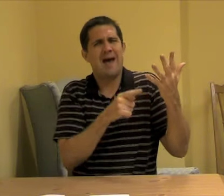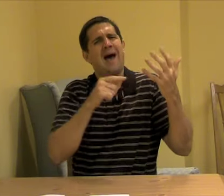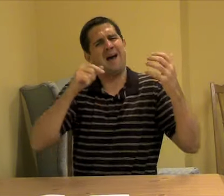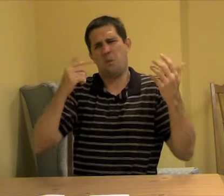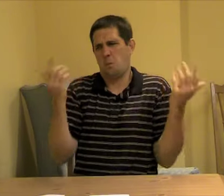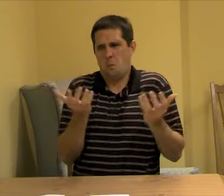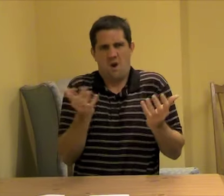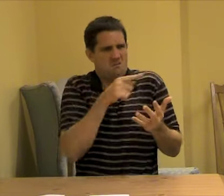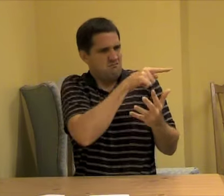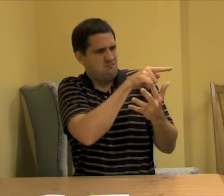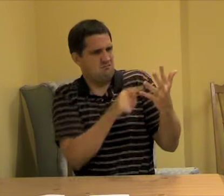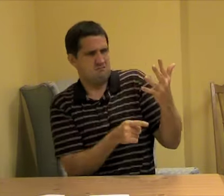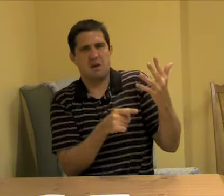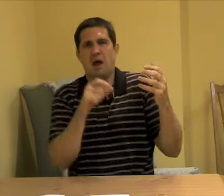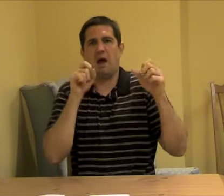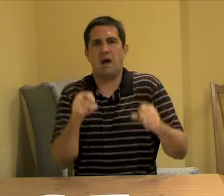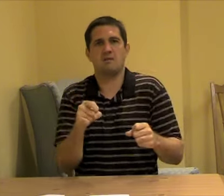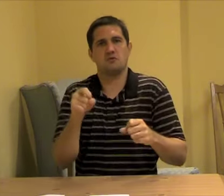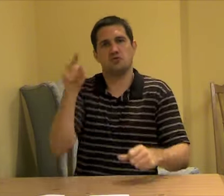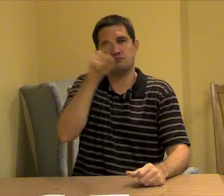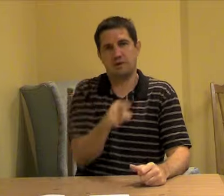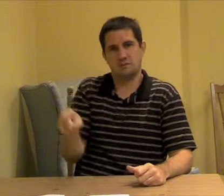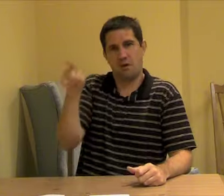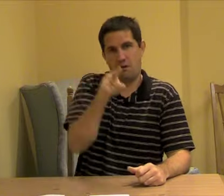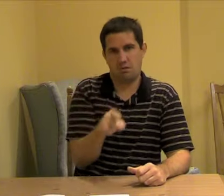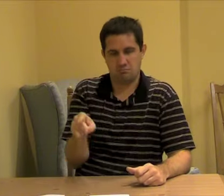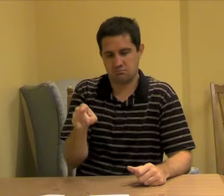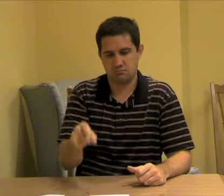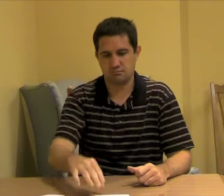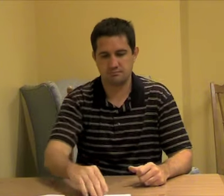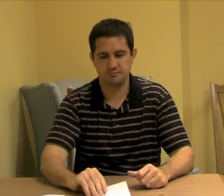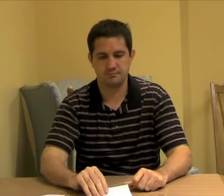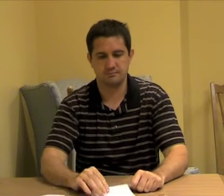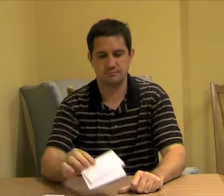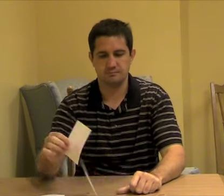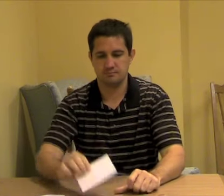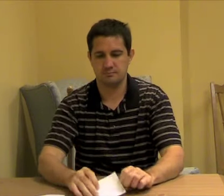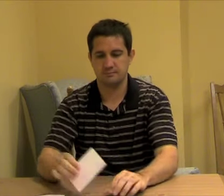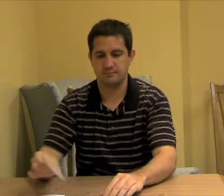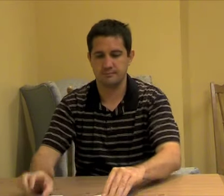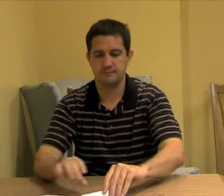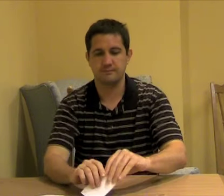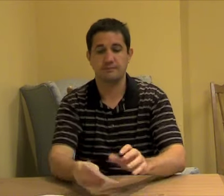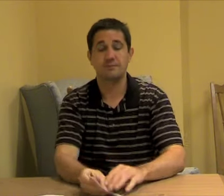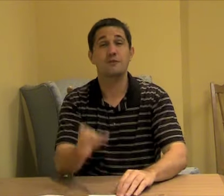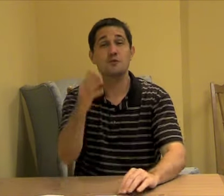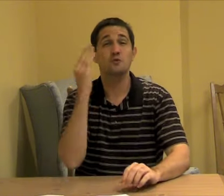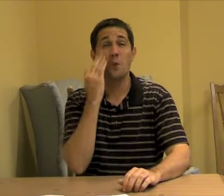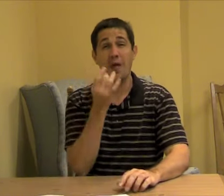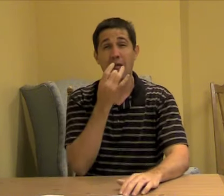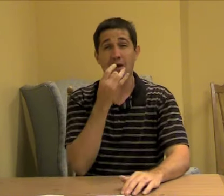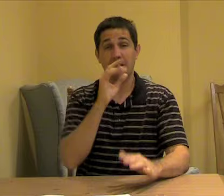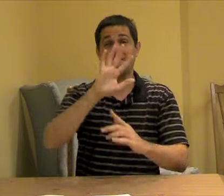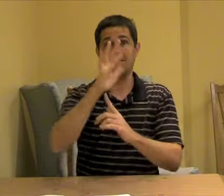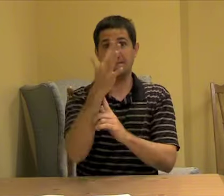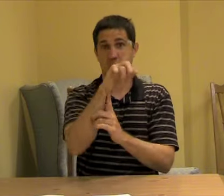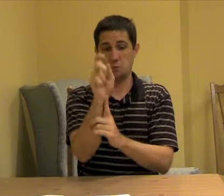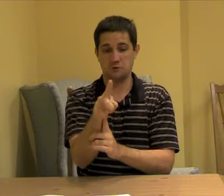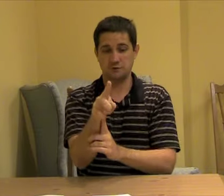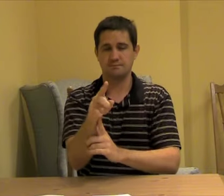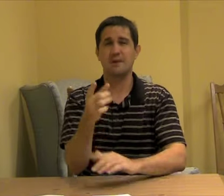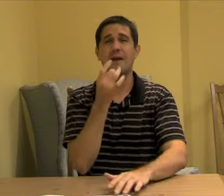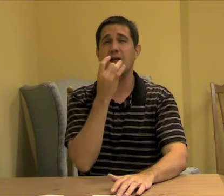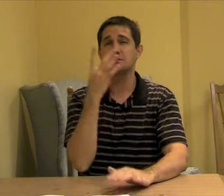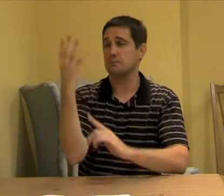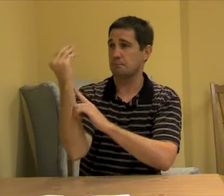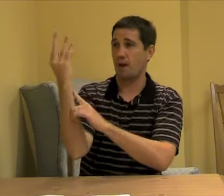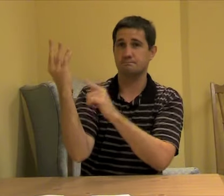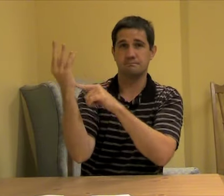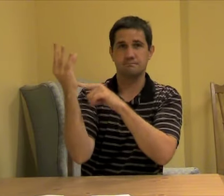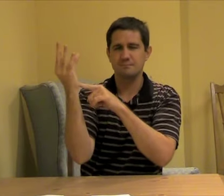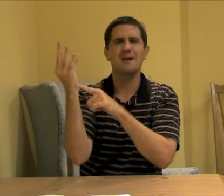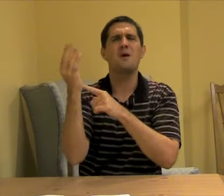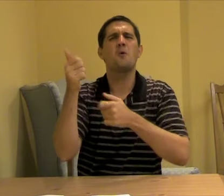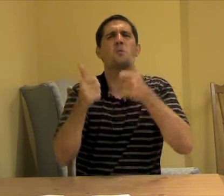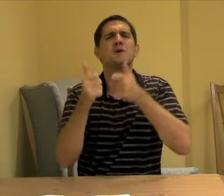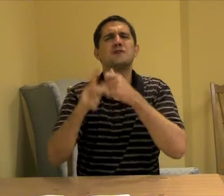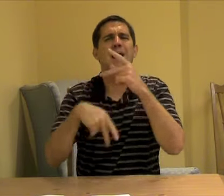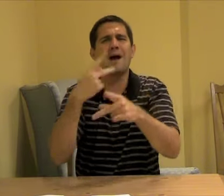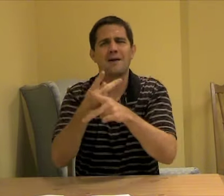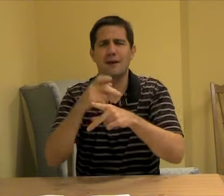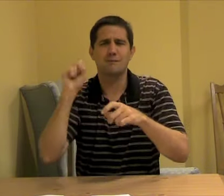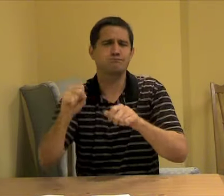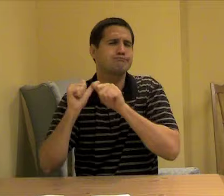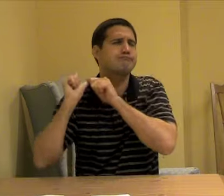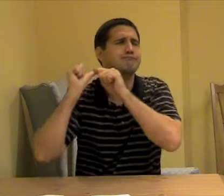Fifth question: Which light bulbs last longer and are better for the Earth?